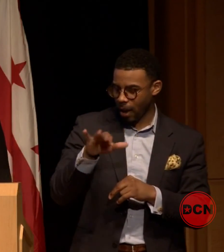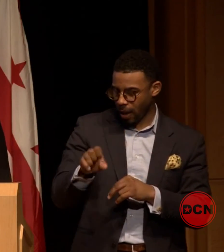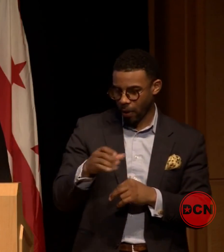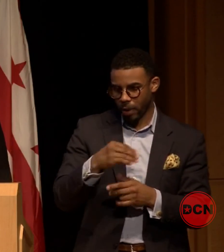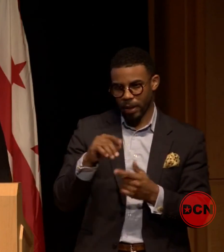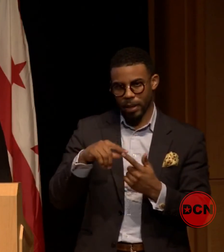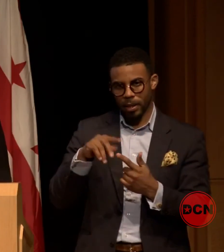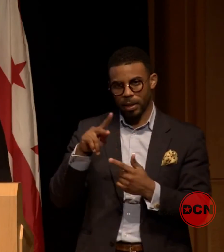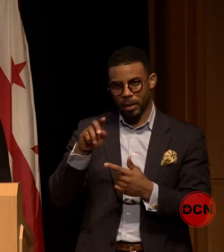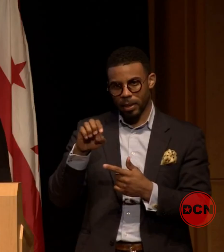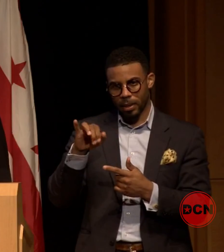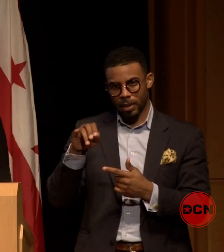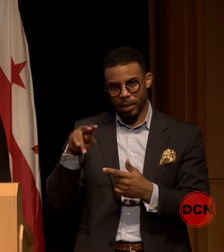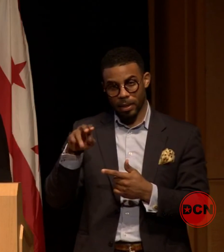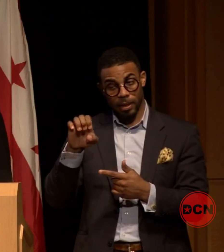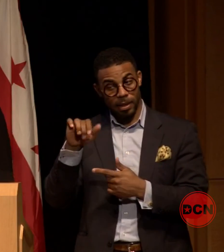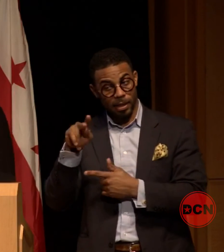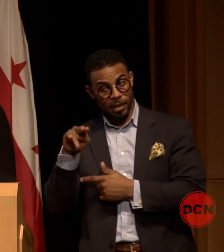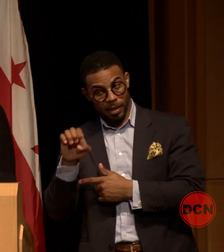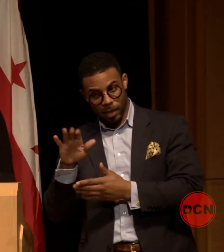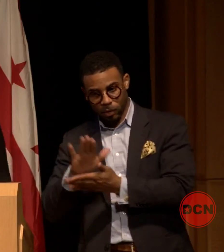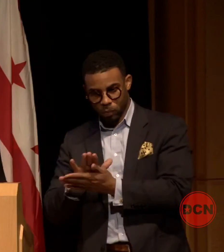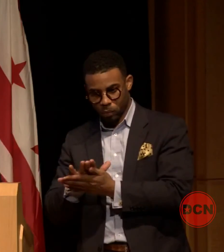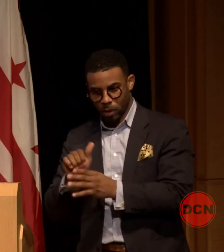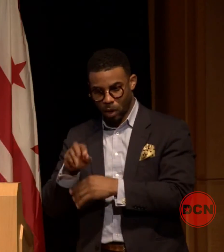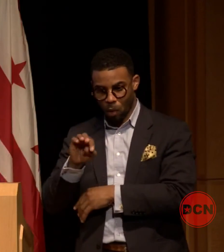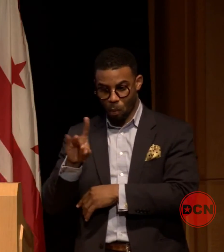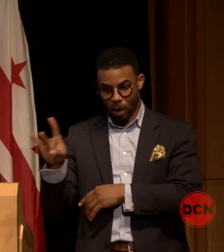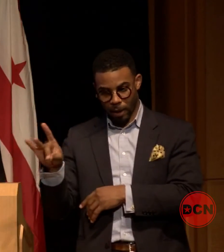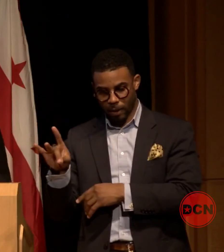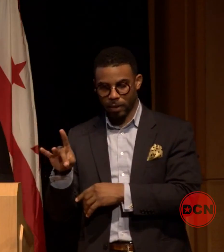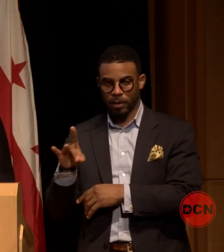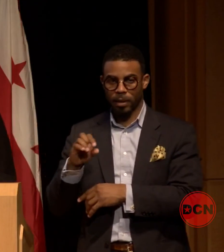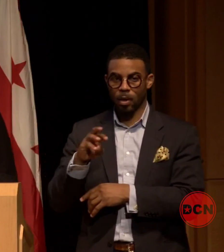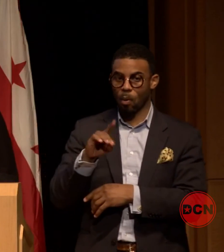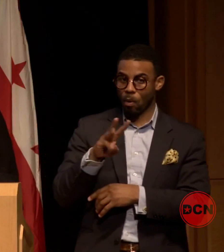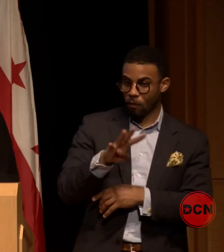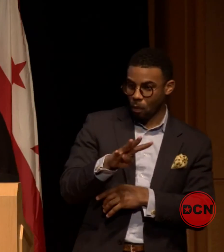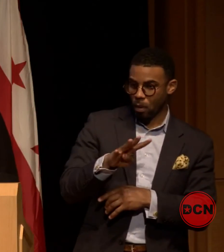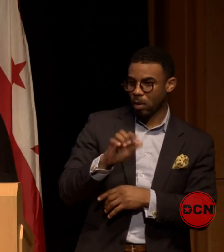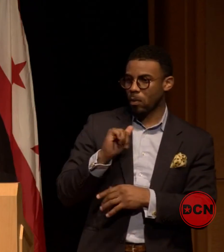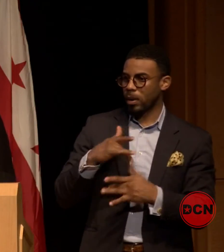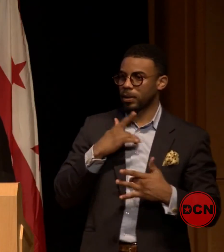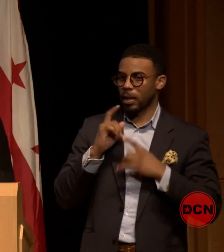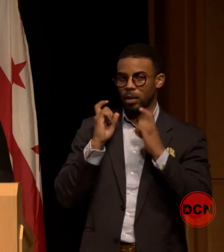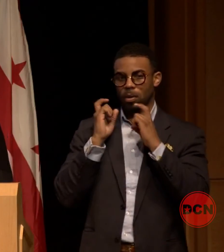THE KEEN SCHOOL. PR HARRIS IN WARD 8 AND KEEN IN WARD 4 AND WE ARE EXCITED TO AWARD BOTH OF THOSE TO BE